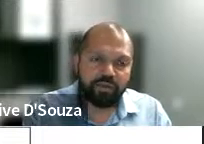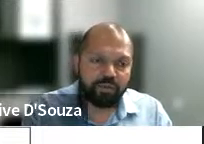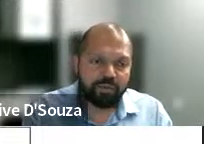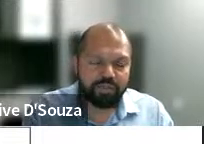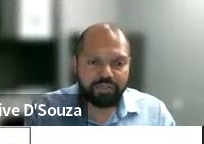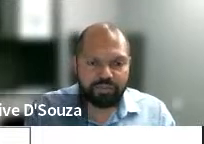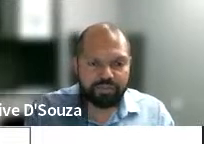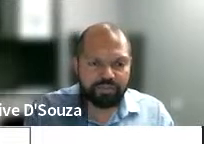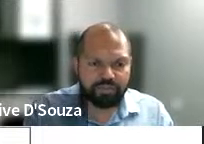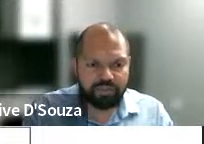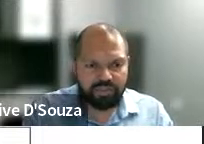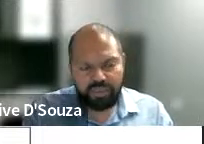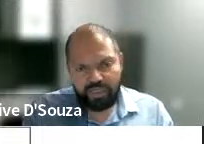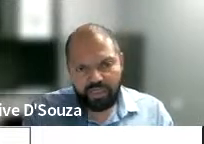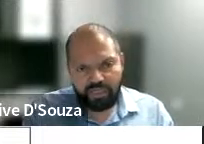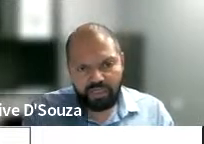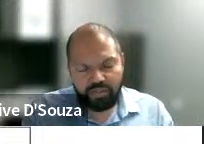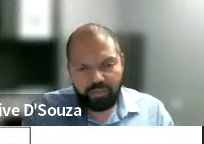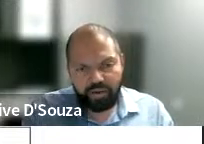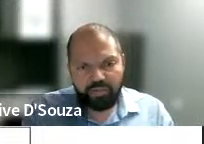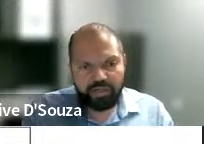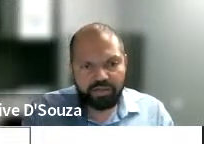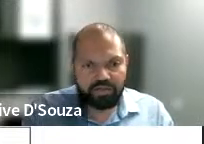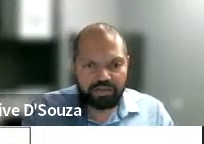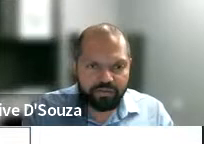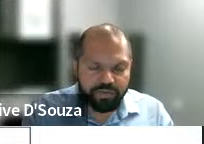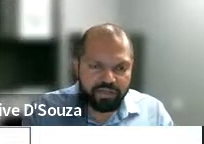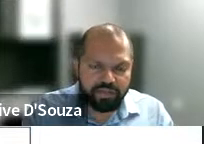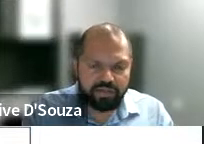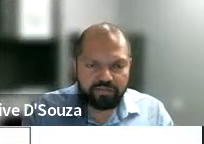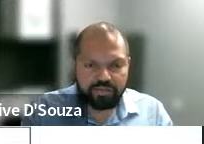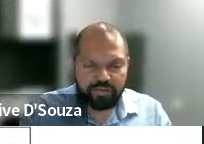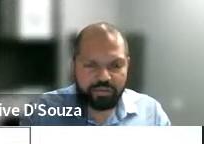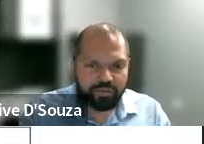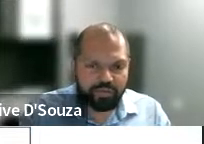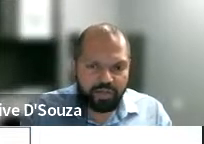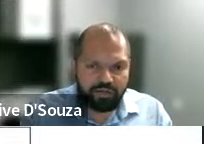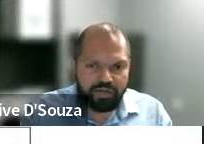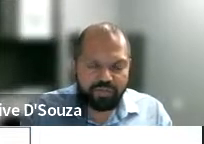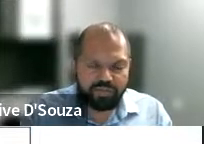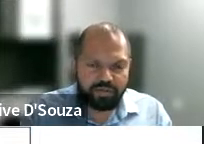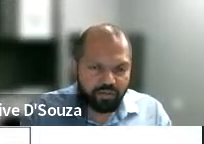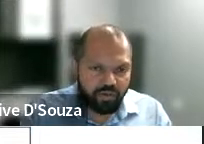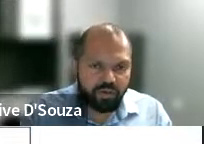of manual wheelchair users, and at the bottom right corner, the green curve is showing you